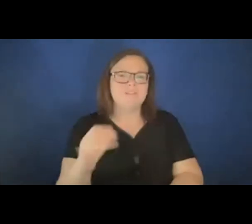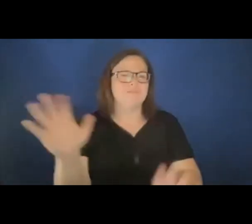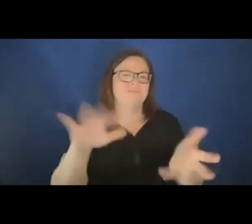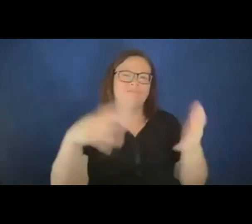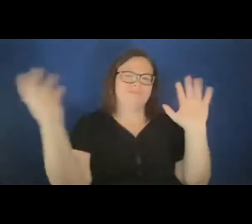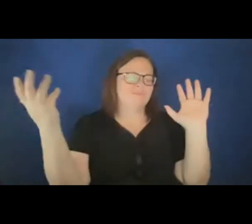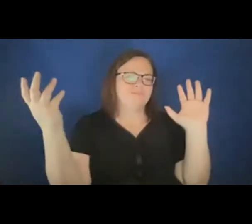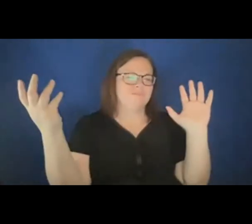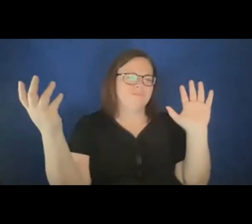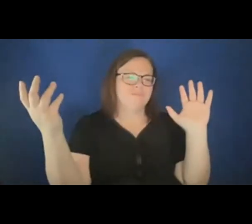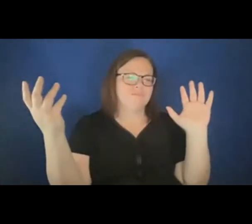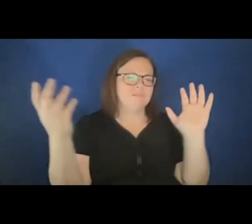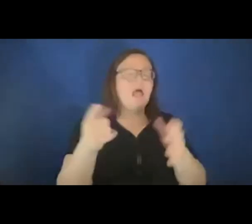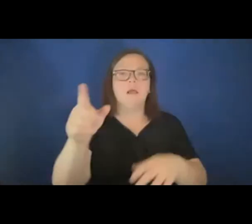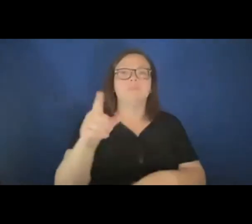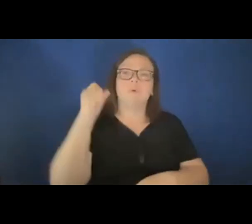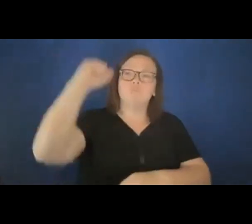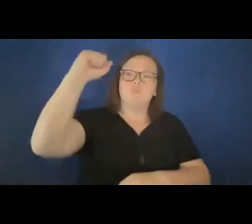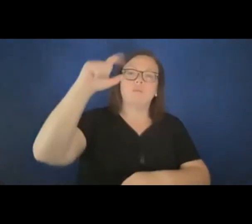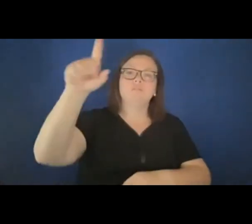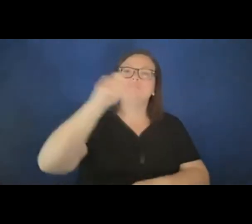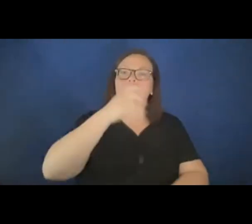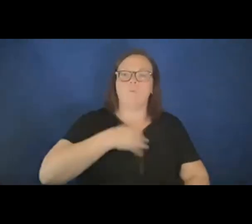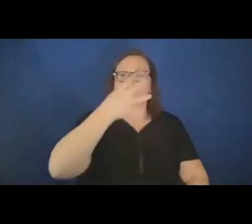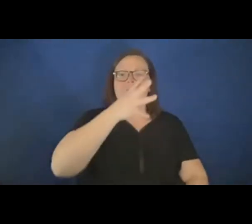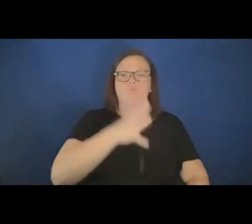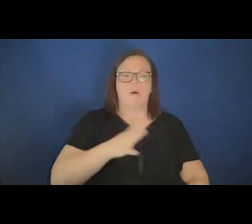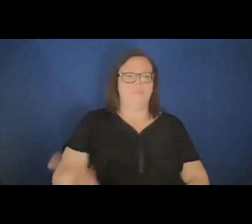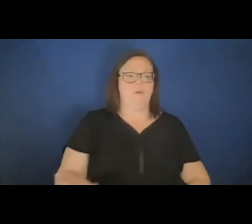At a protest, a white woman calls me fake news.